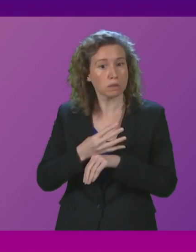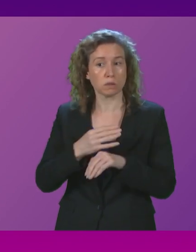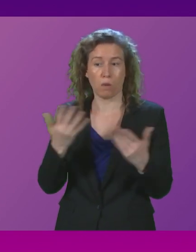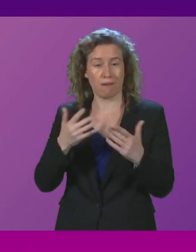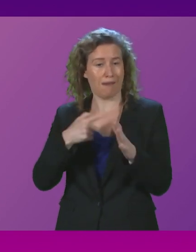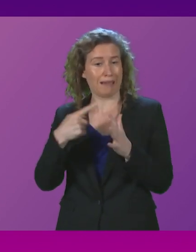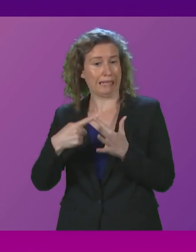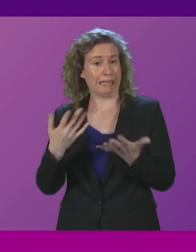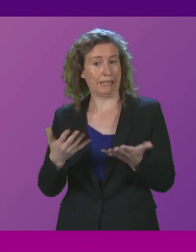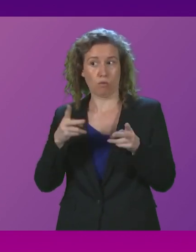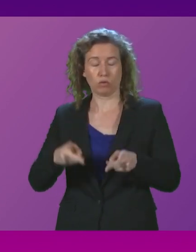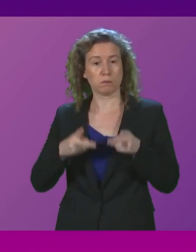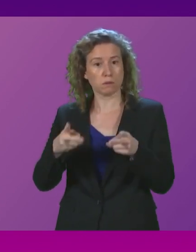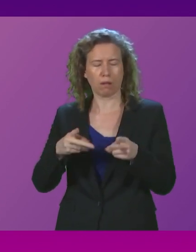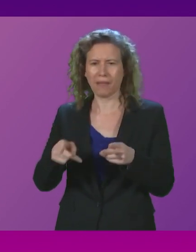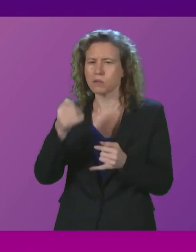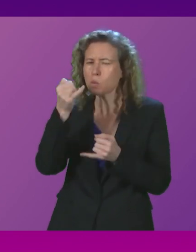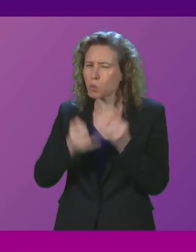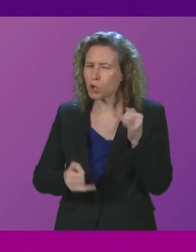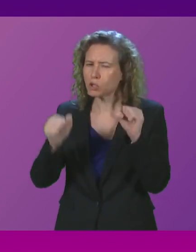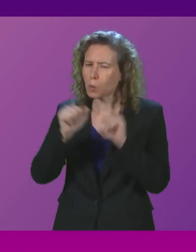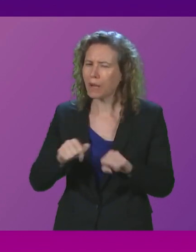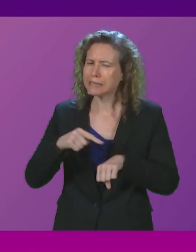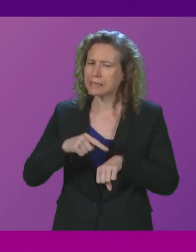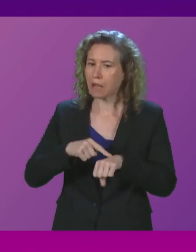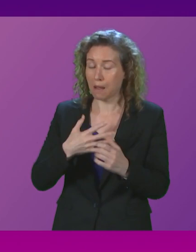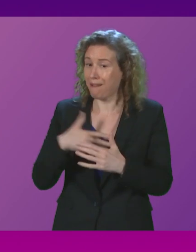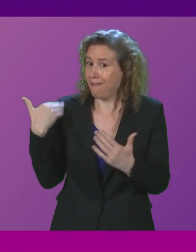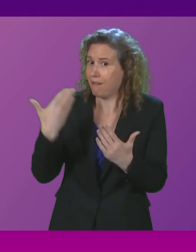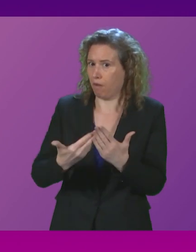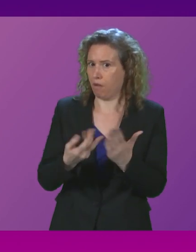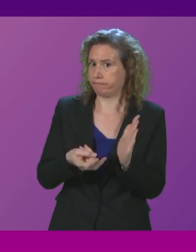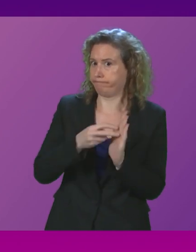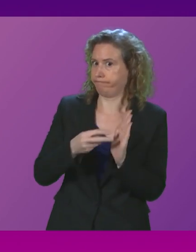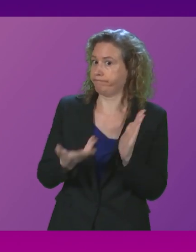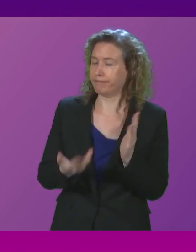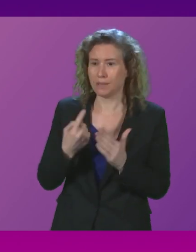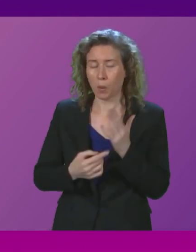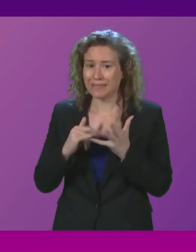Those are the worst waiting time figures on record and it is only September.